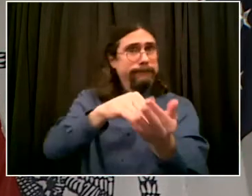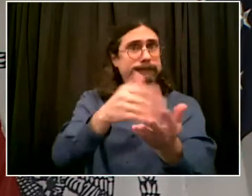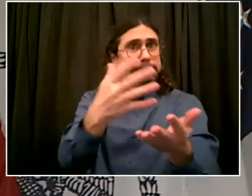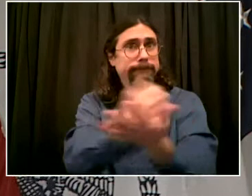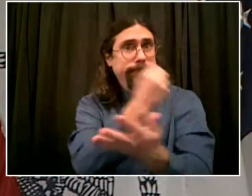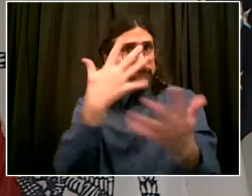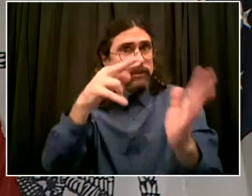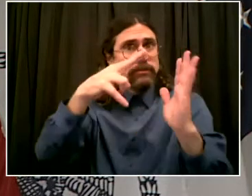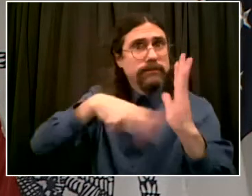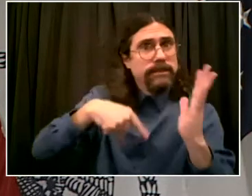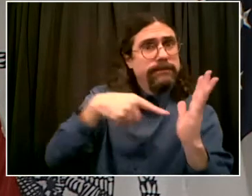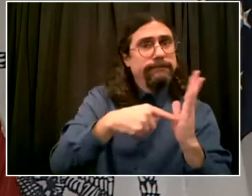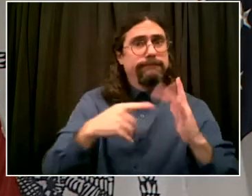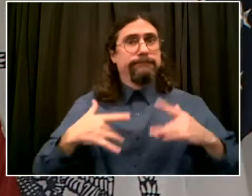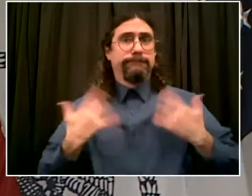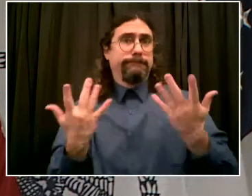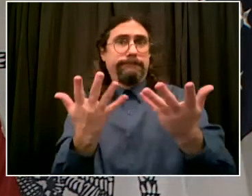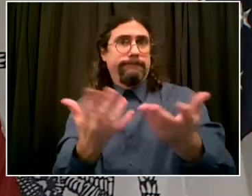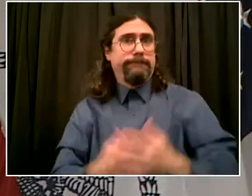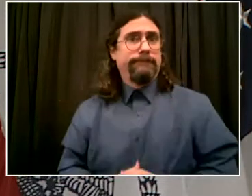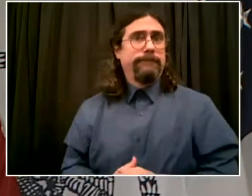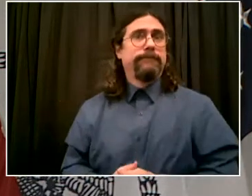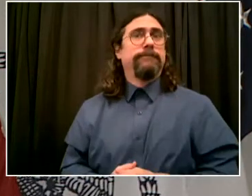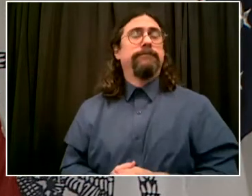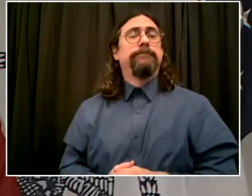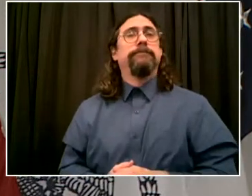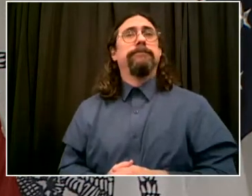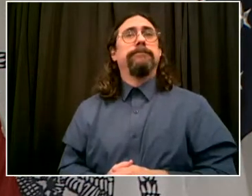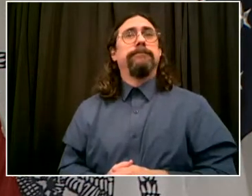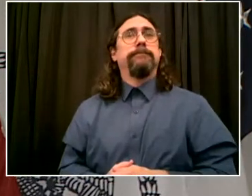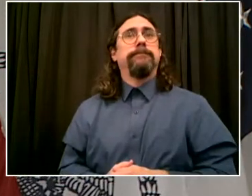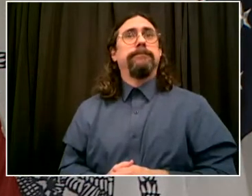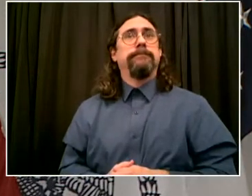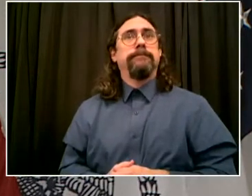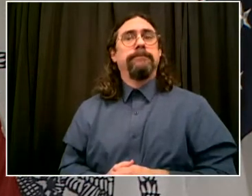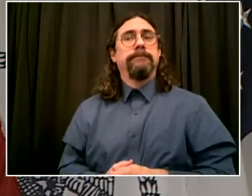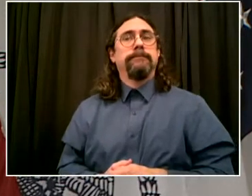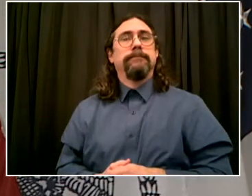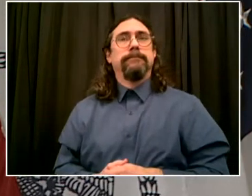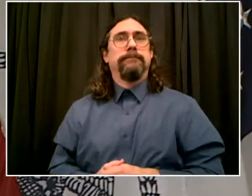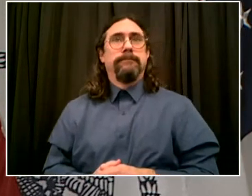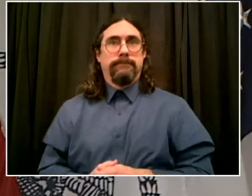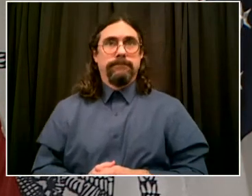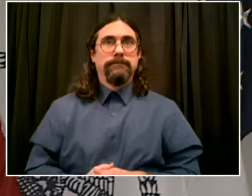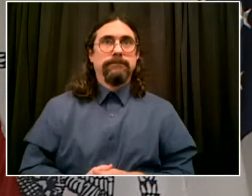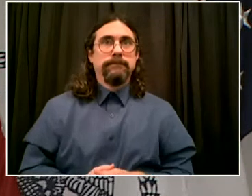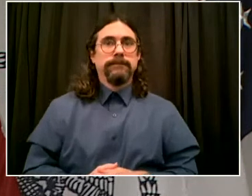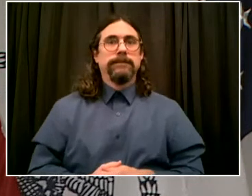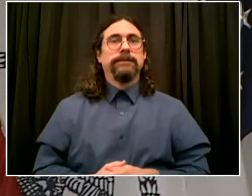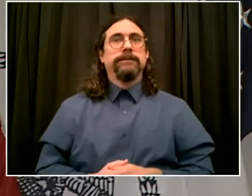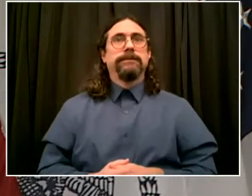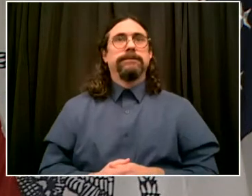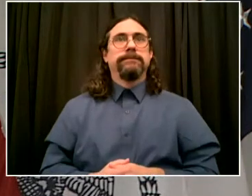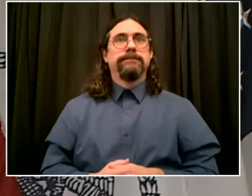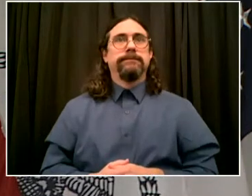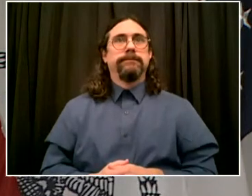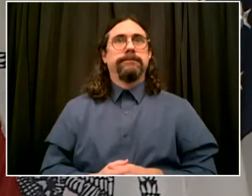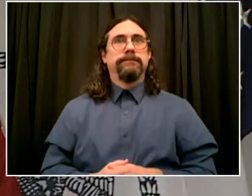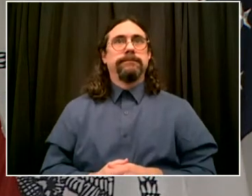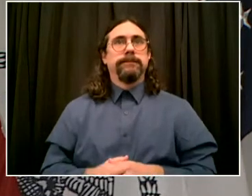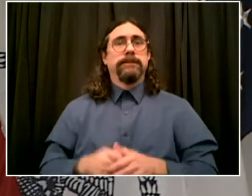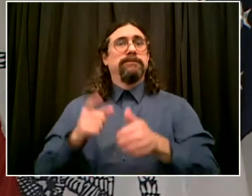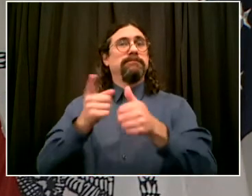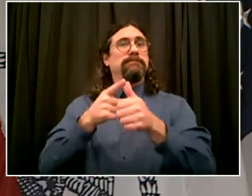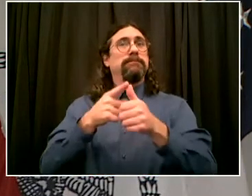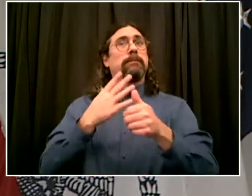RIGHT NOW I